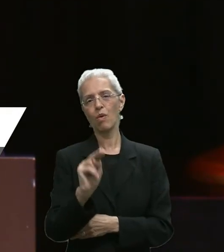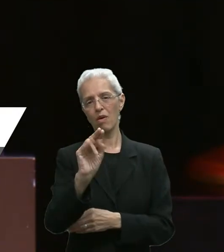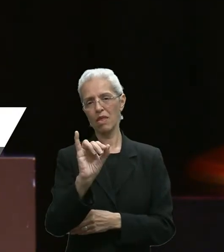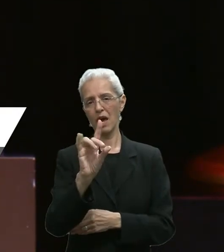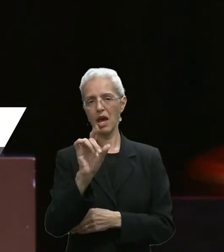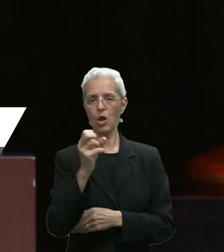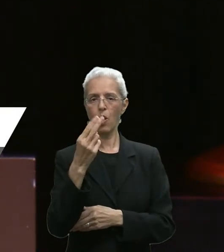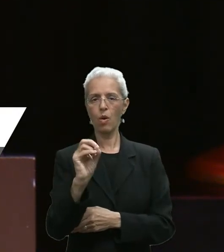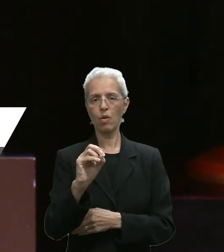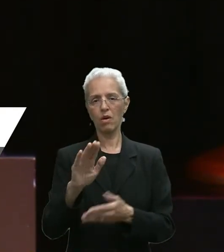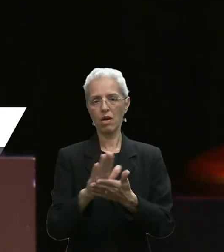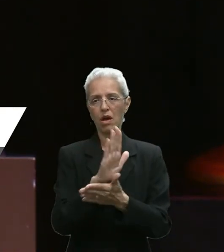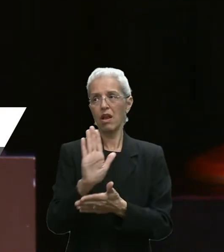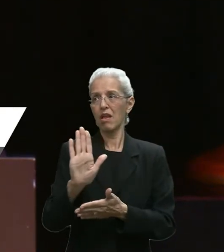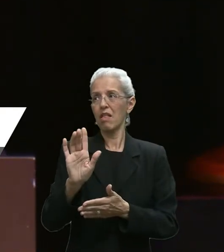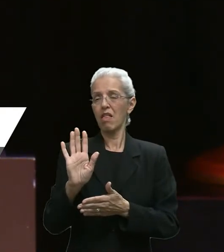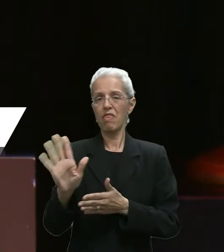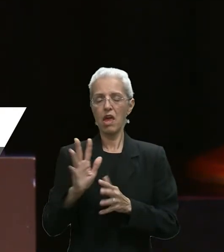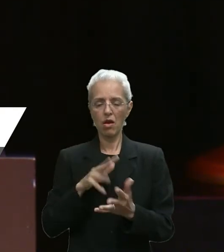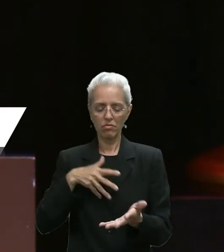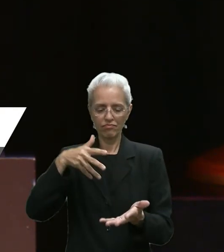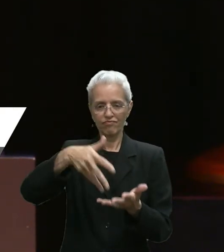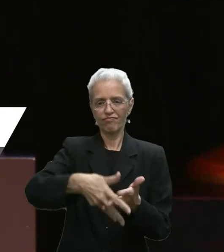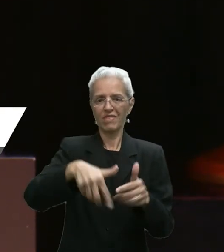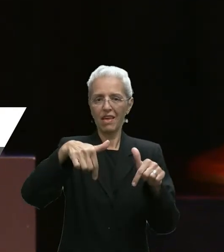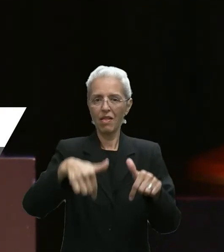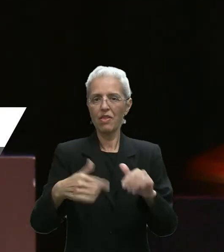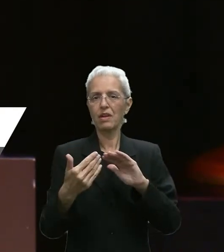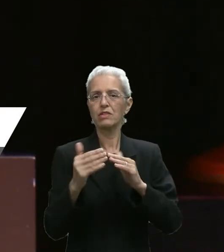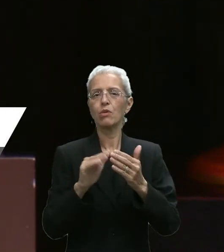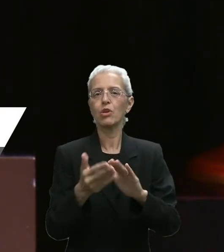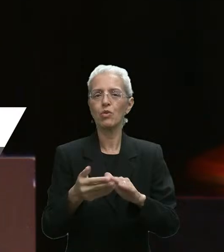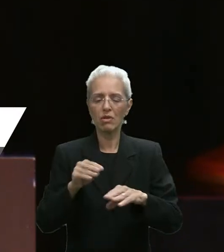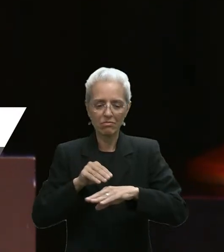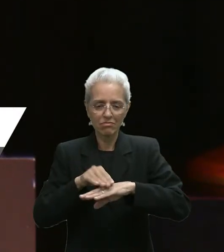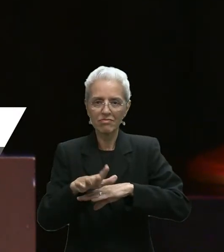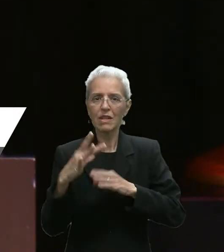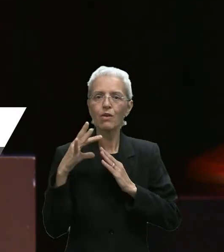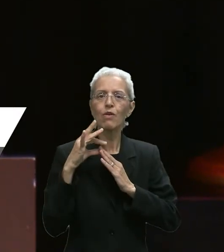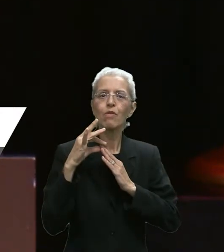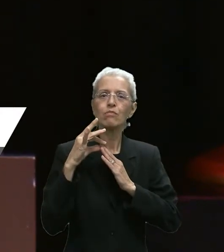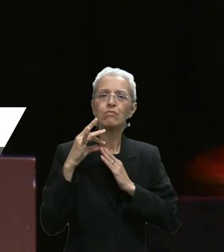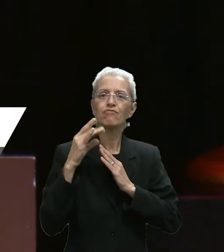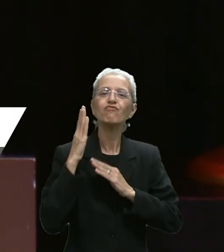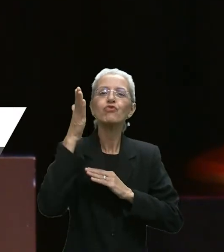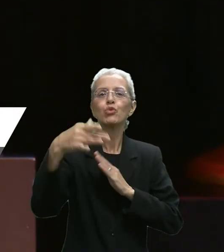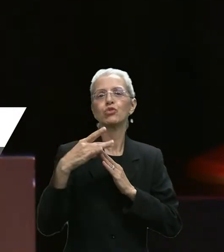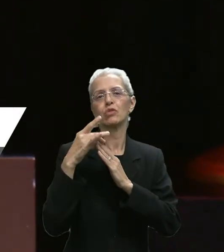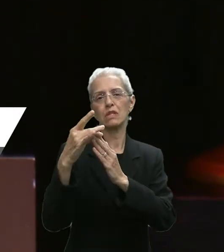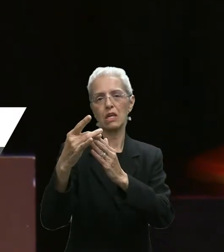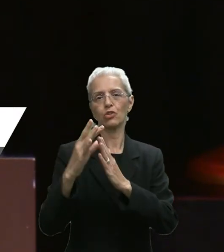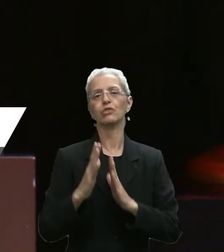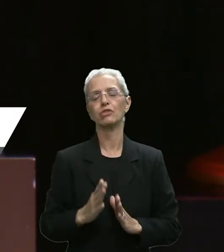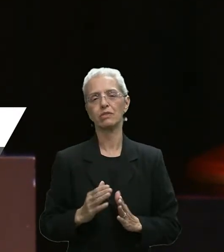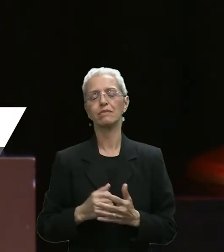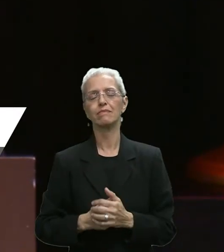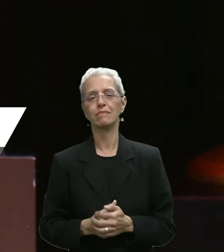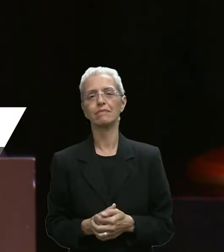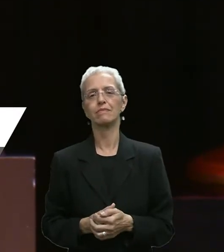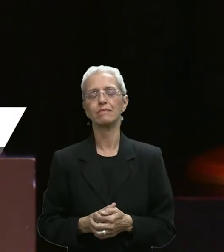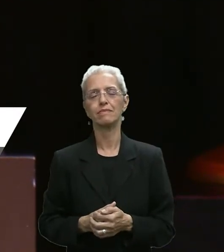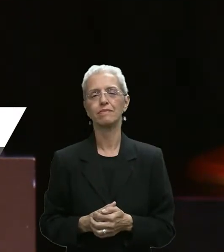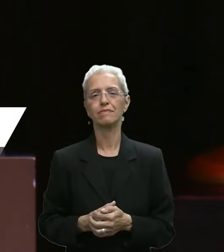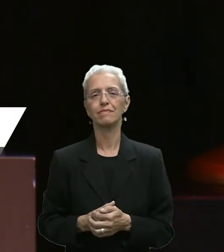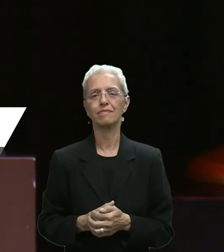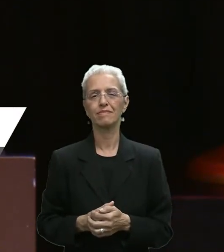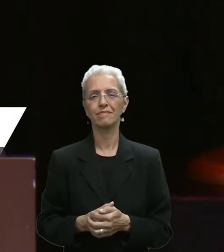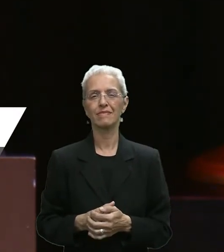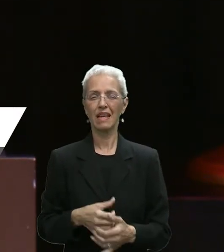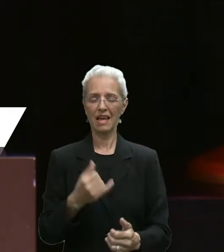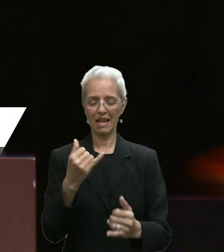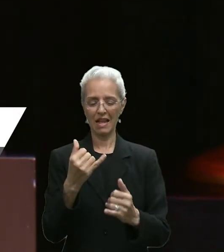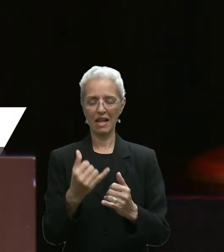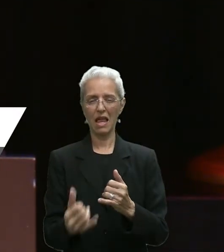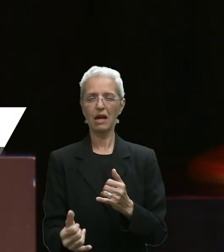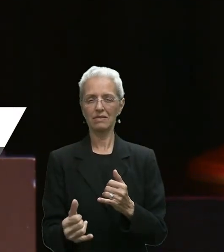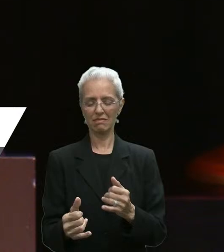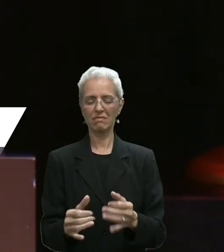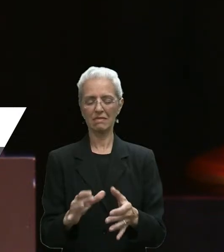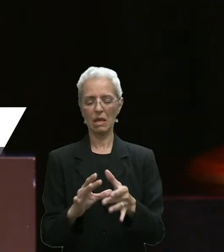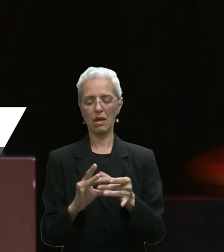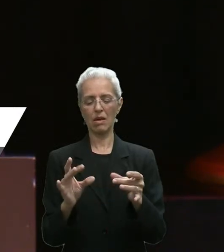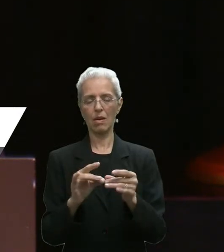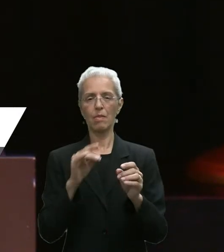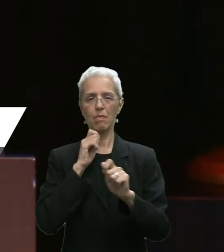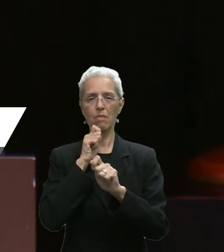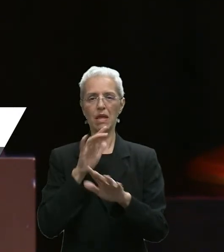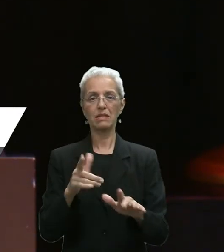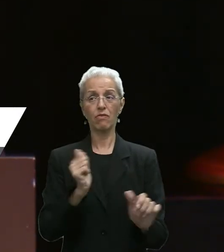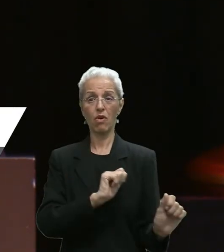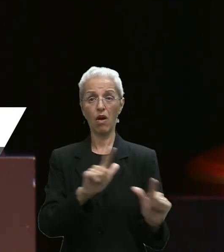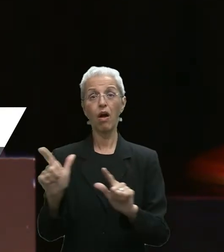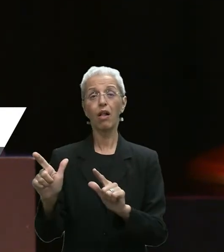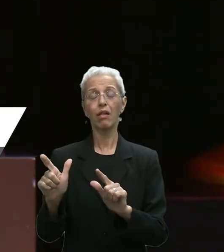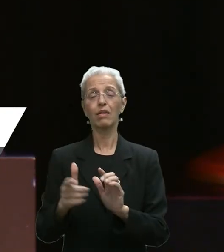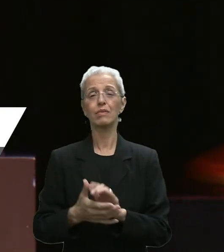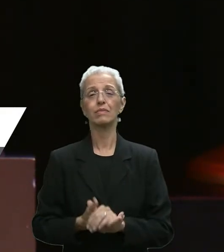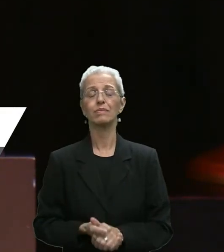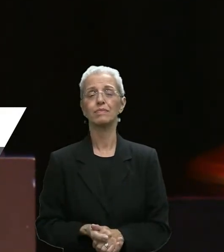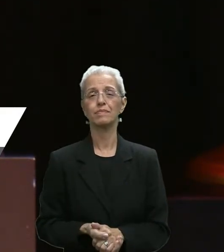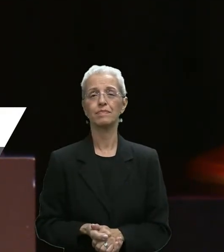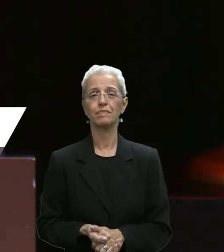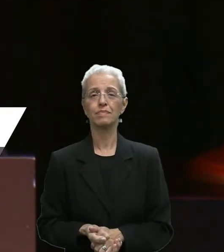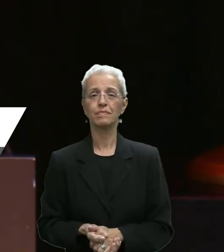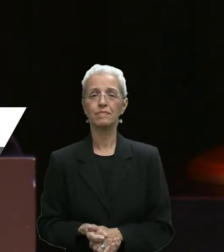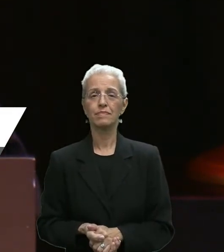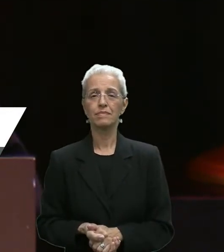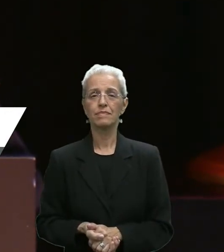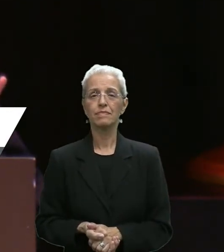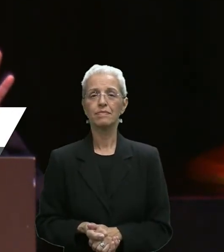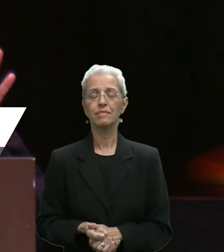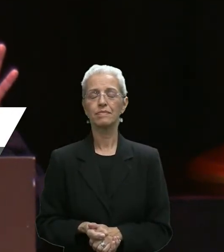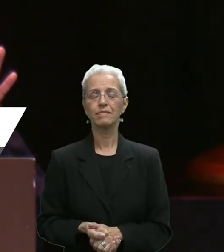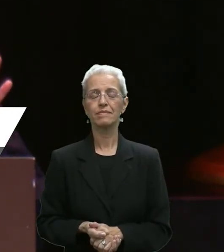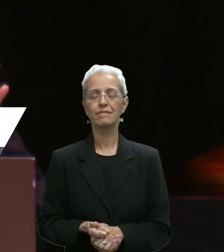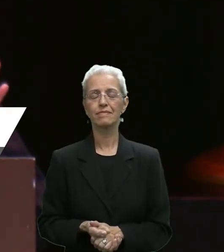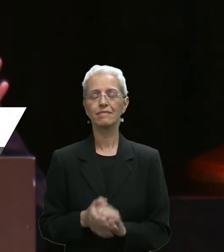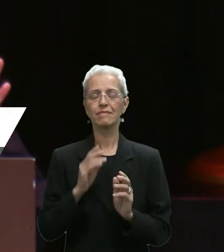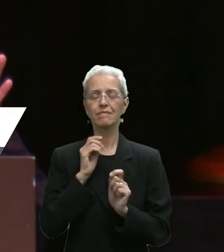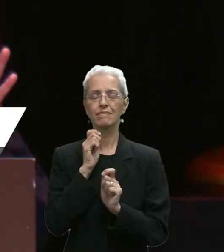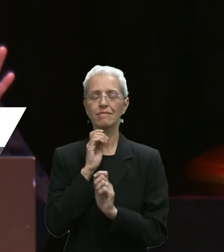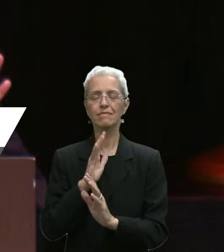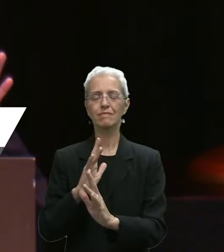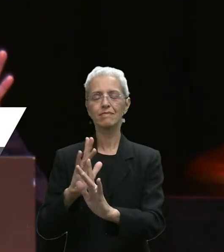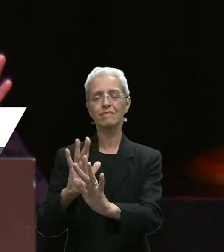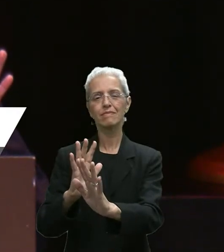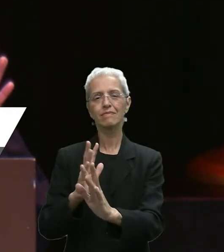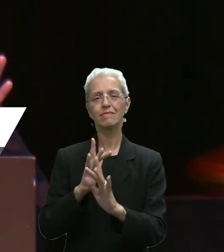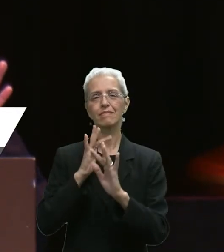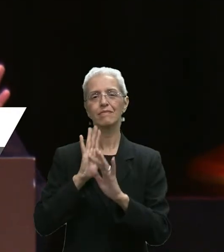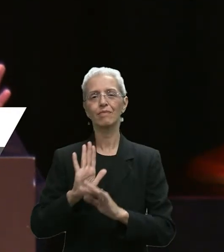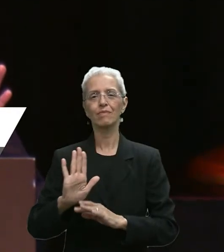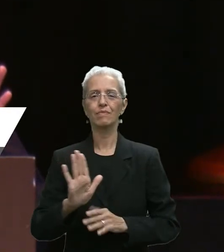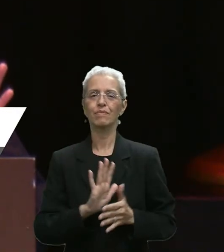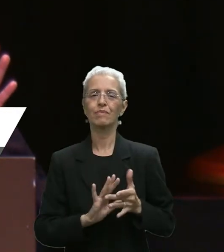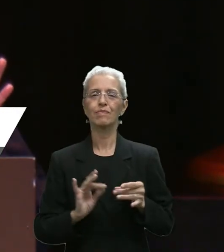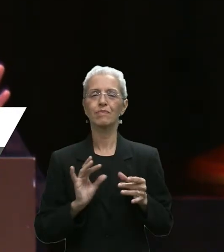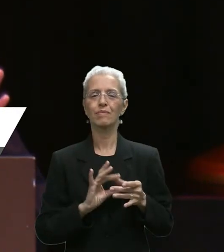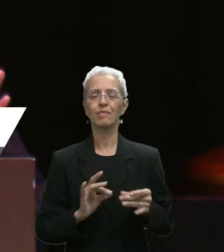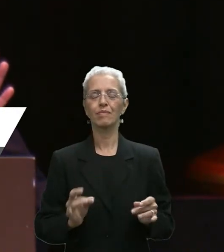[>>] Forward march!